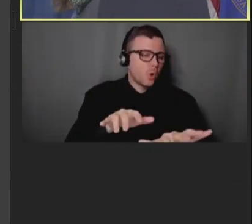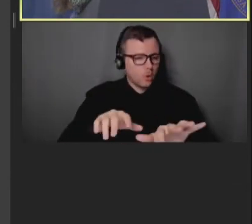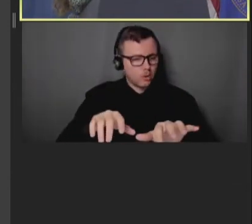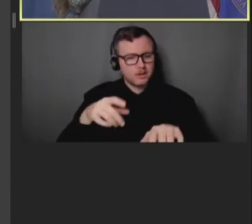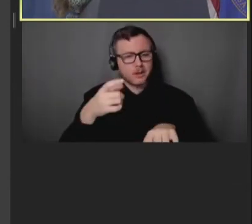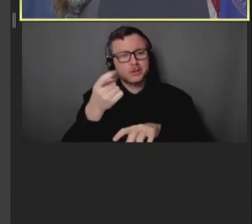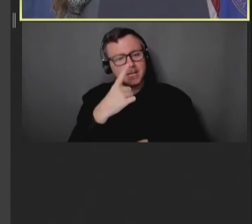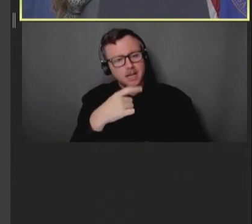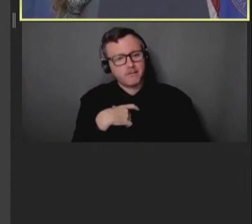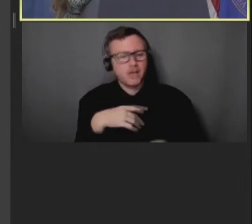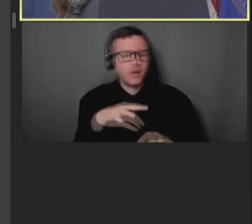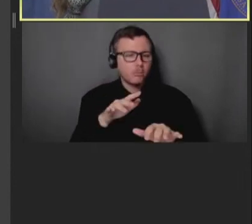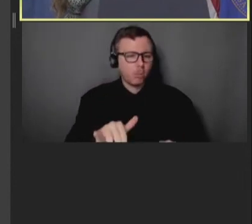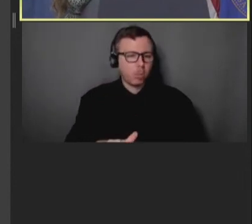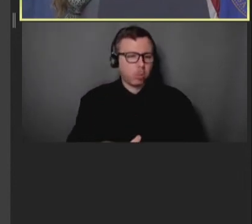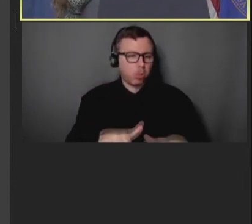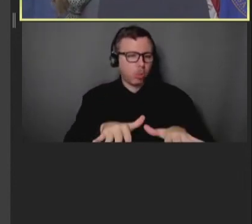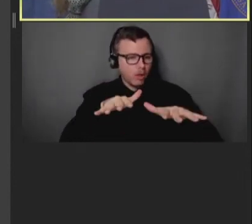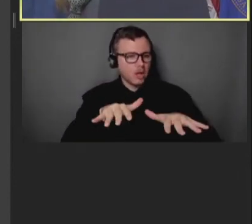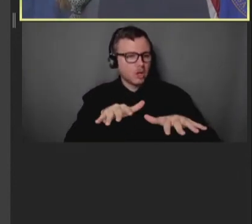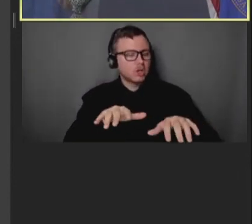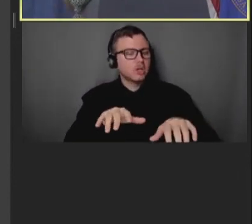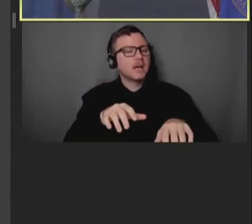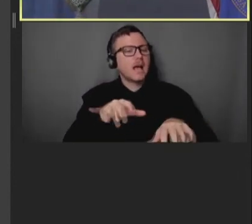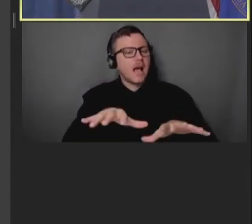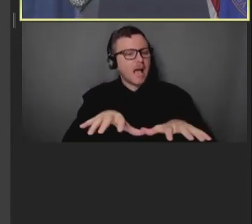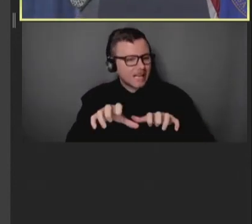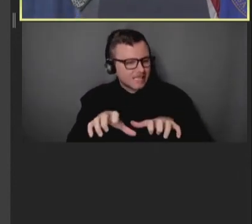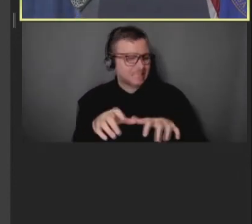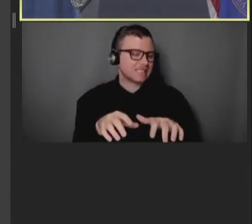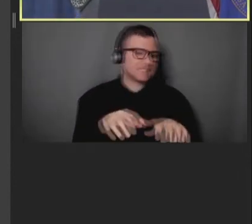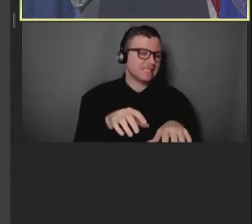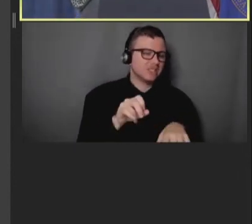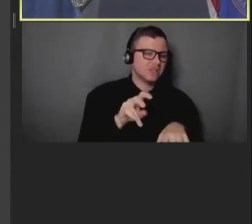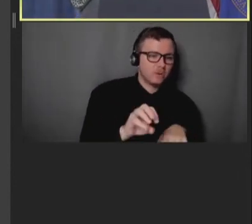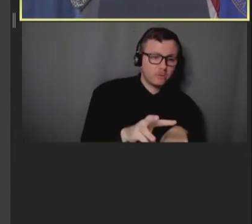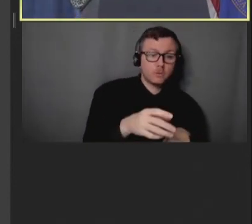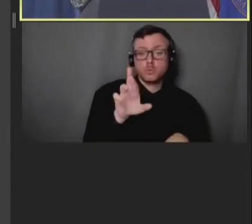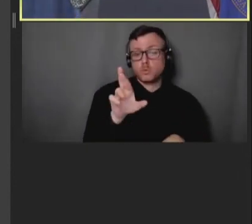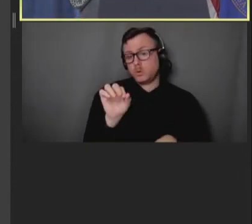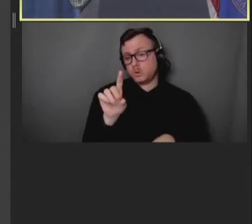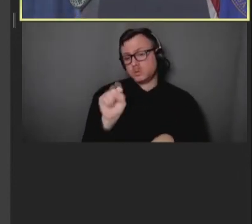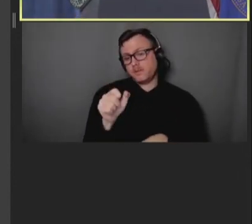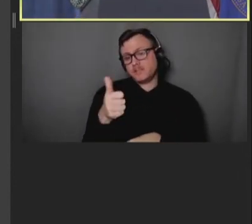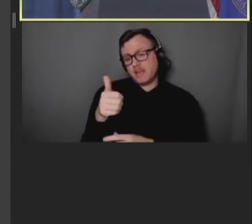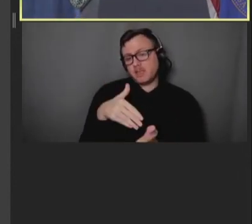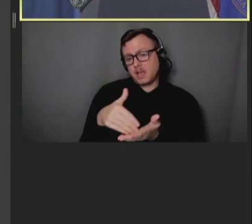But we -- in a town the size of Ruidoso, which has about 10,000 people, typically you can call